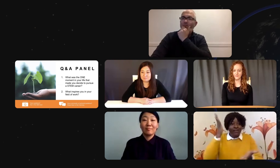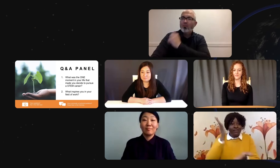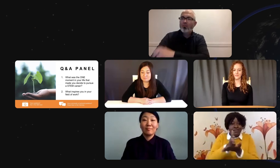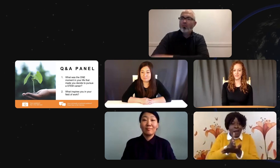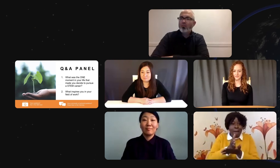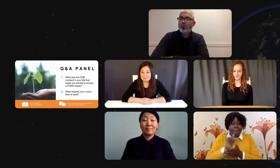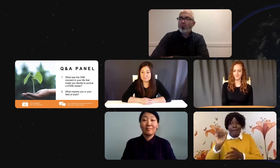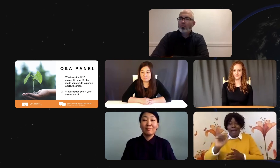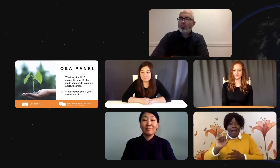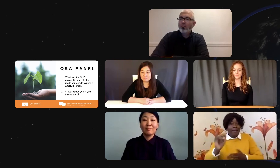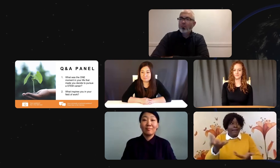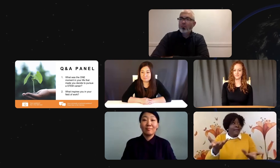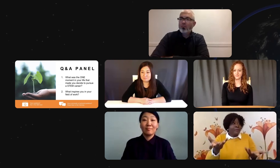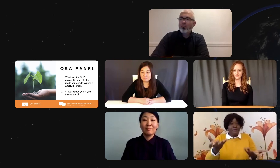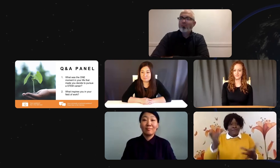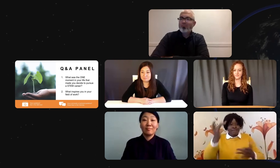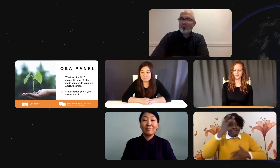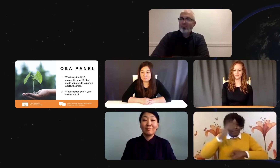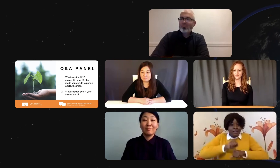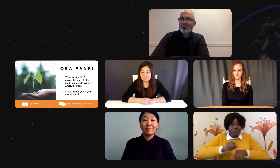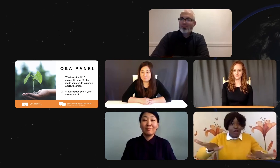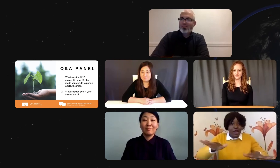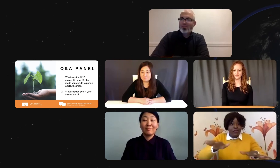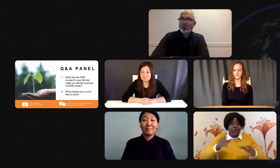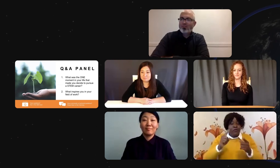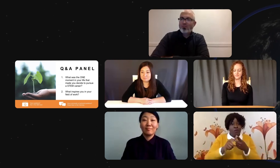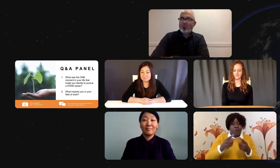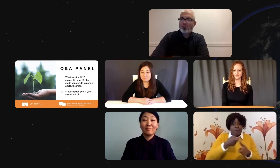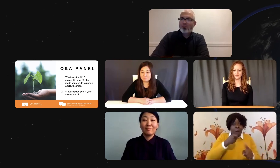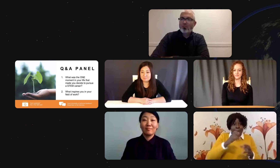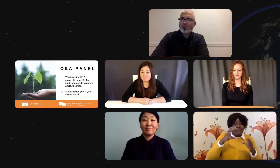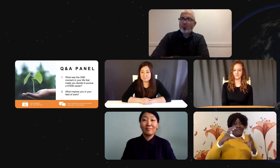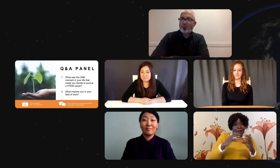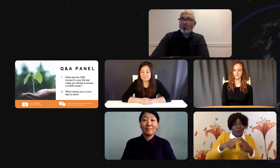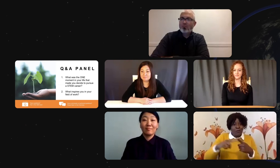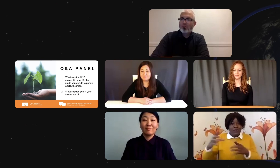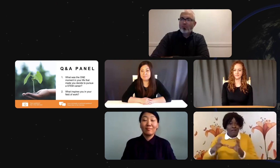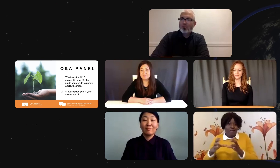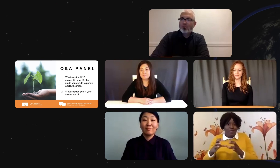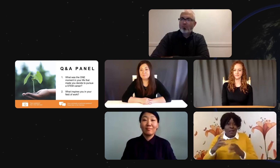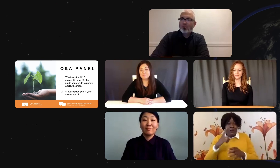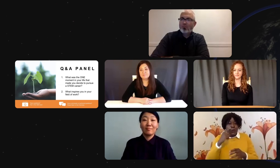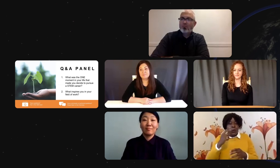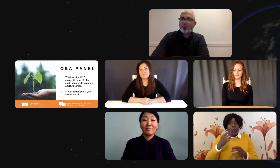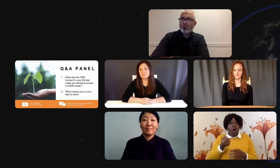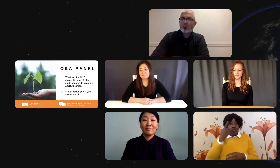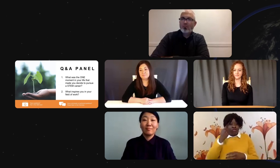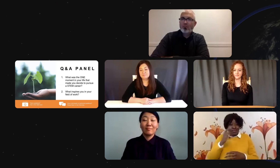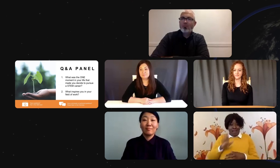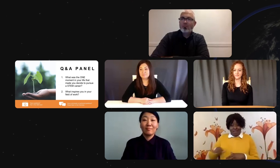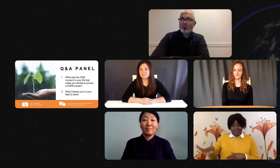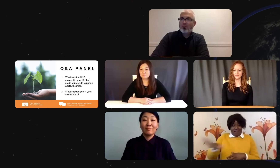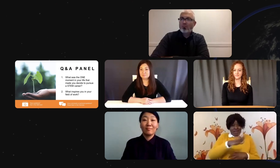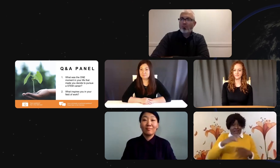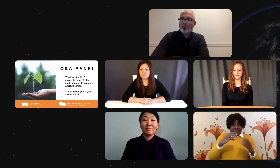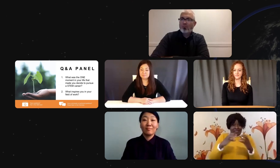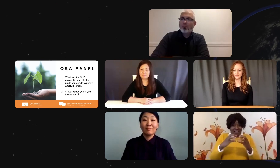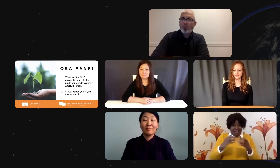viruses from spreading to each other.